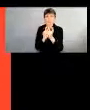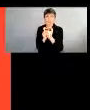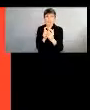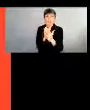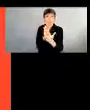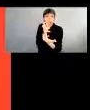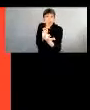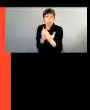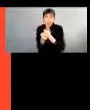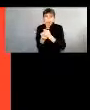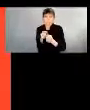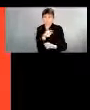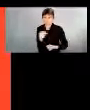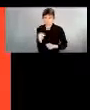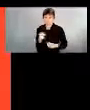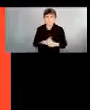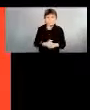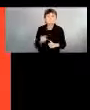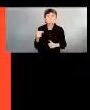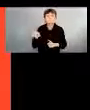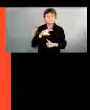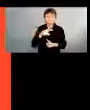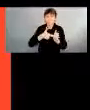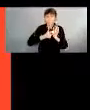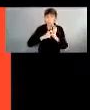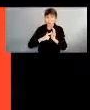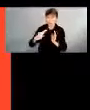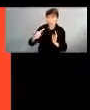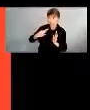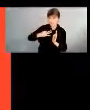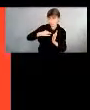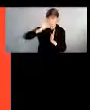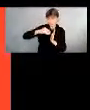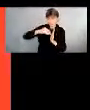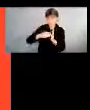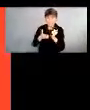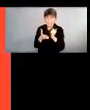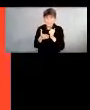If you do request application assistance, you’ll need to provide the name and contact